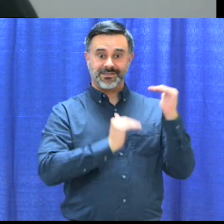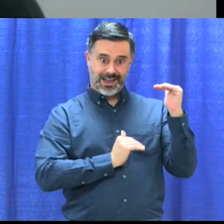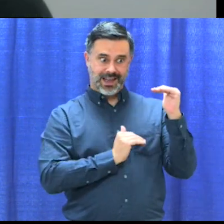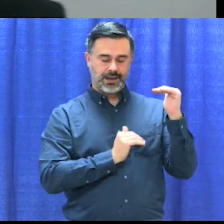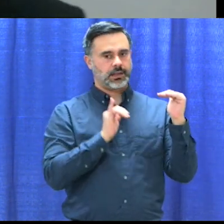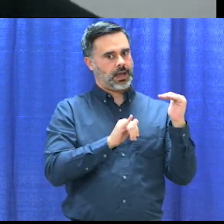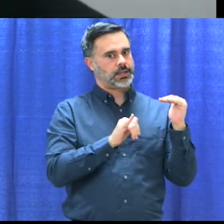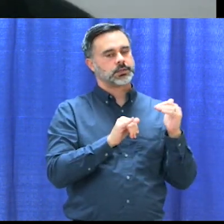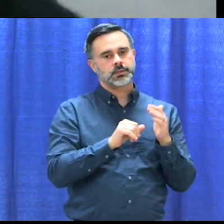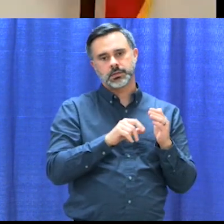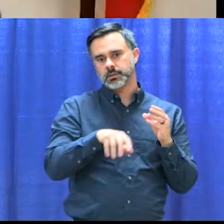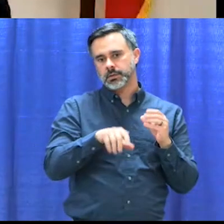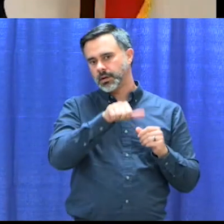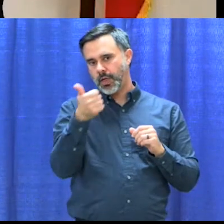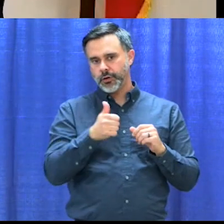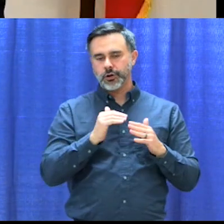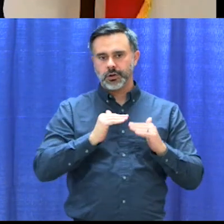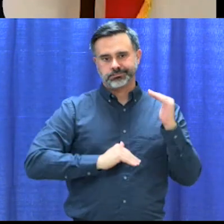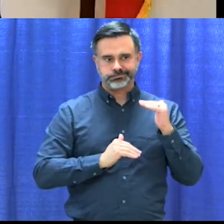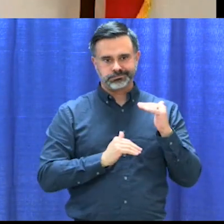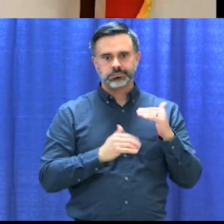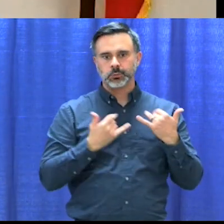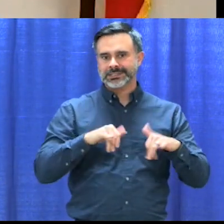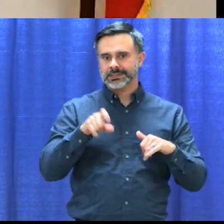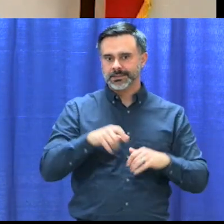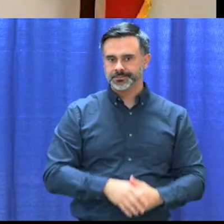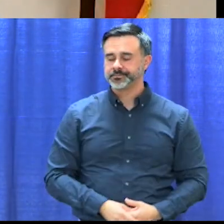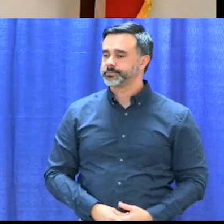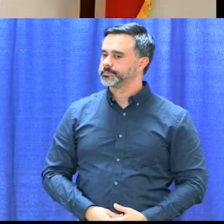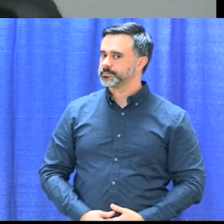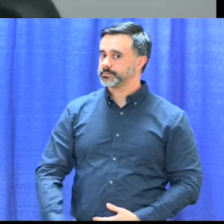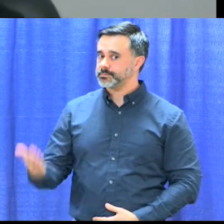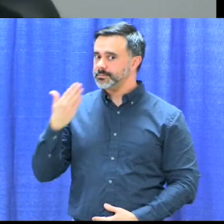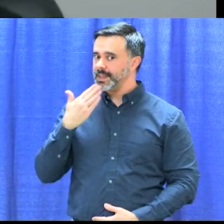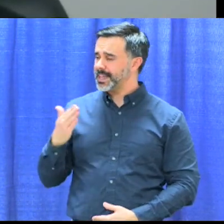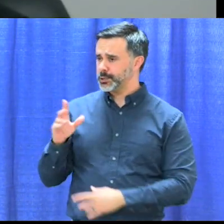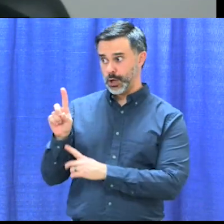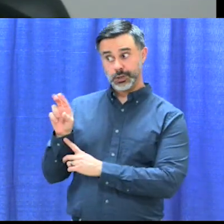[Thurmond speaking] Thank You Dr. Lucas.